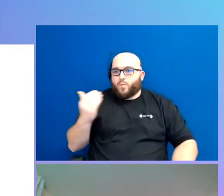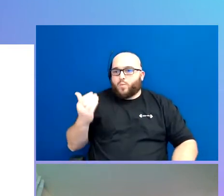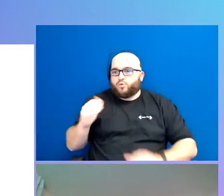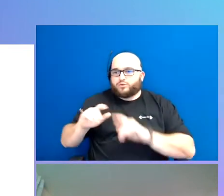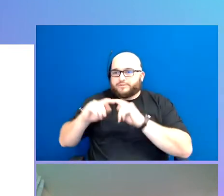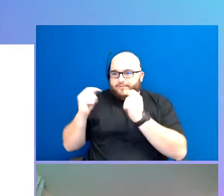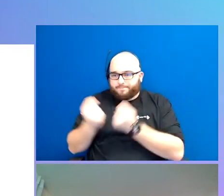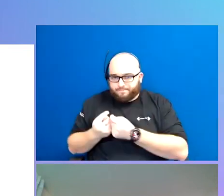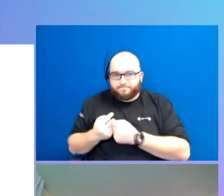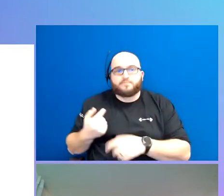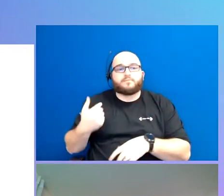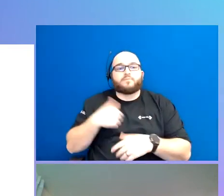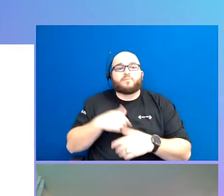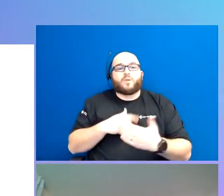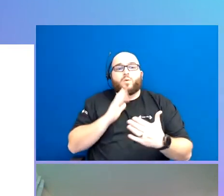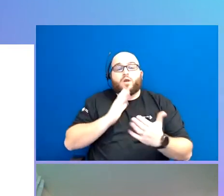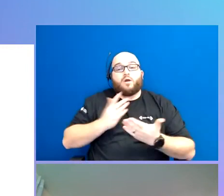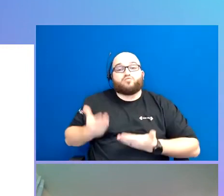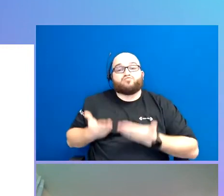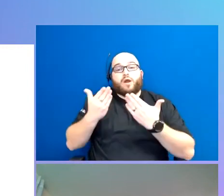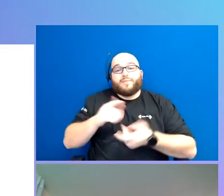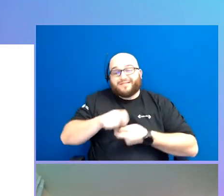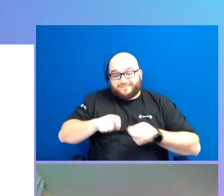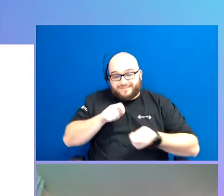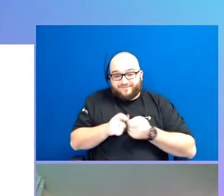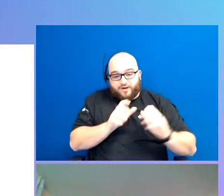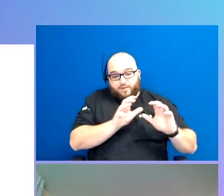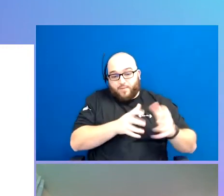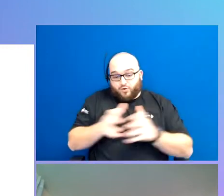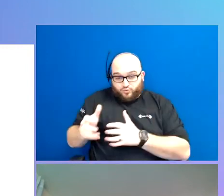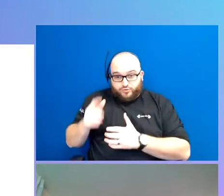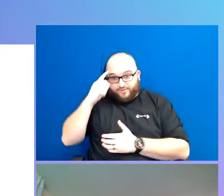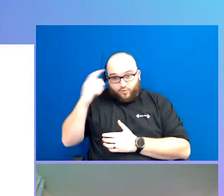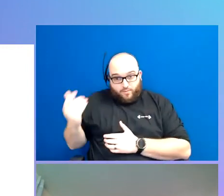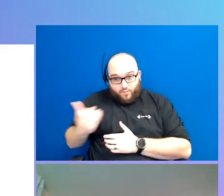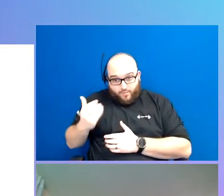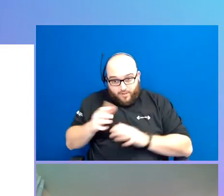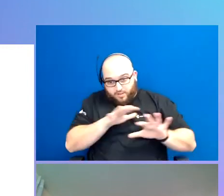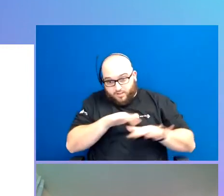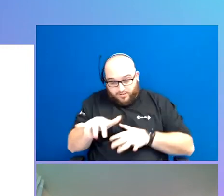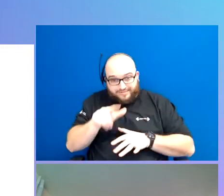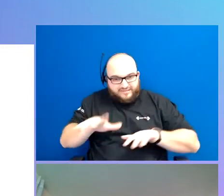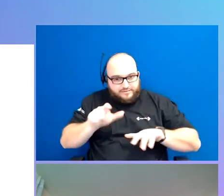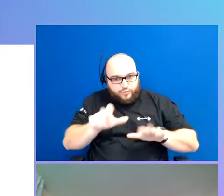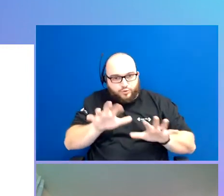uh, we recommended certain